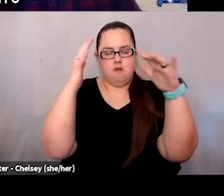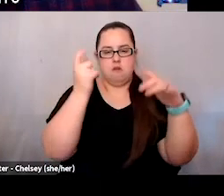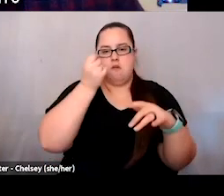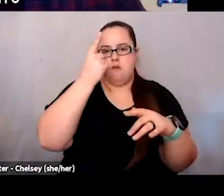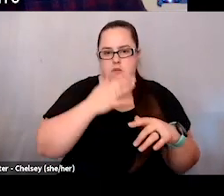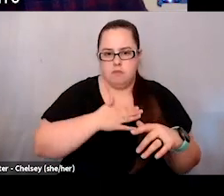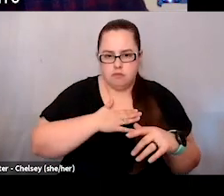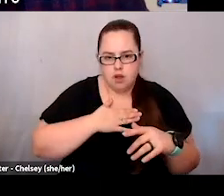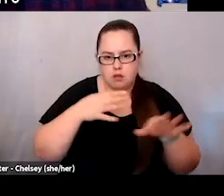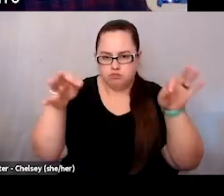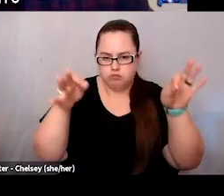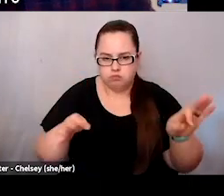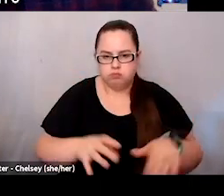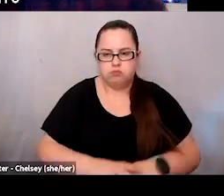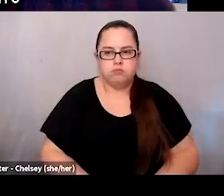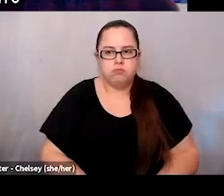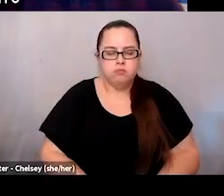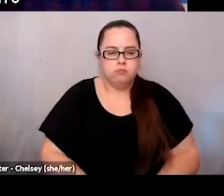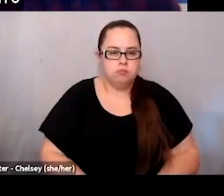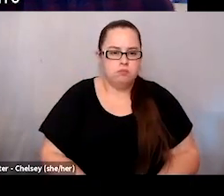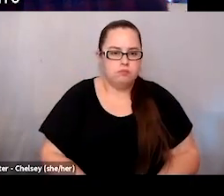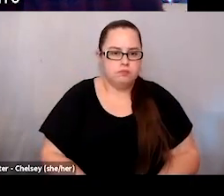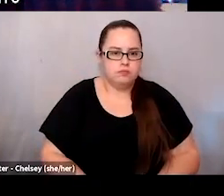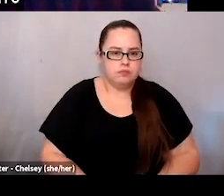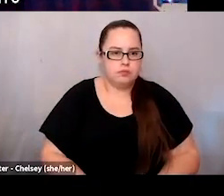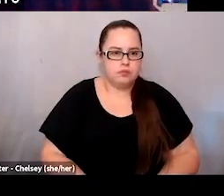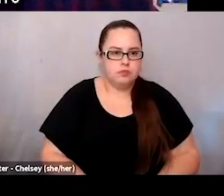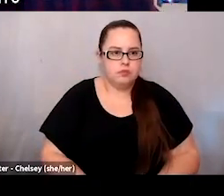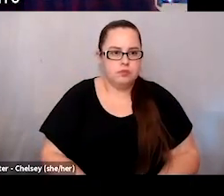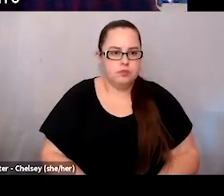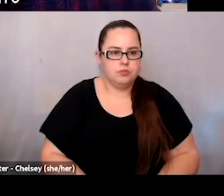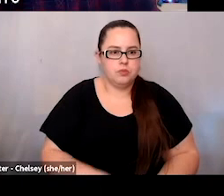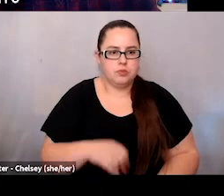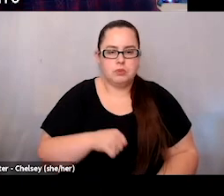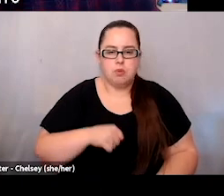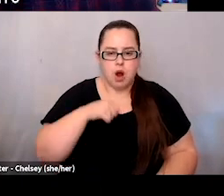video. It's about two minutes long, and they kind of give you an idea of what I'm talking about here.